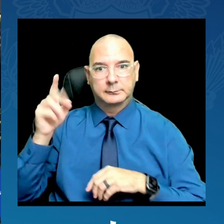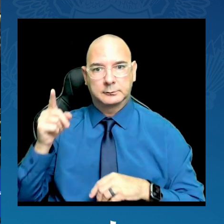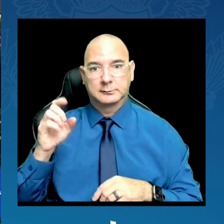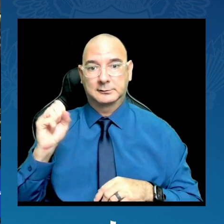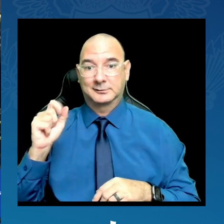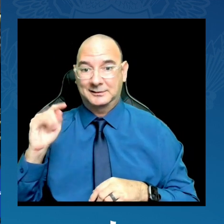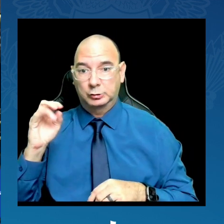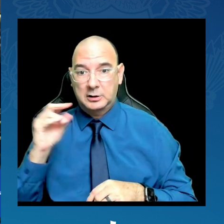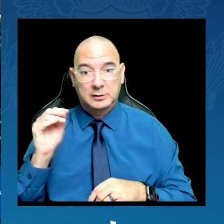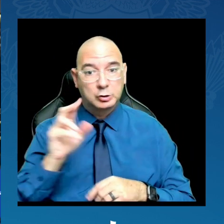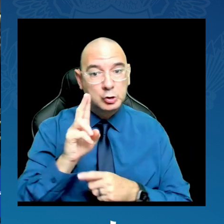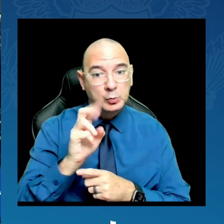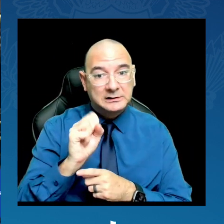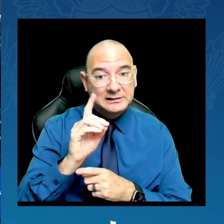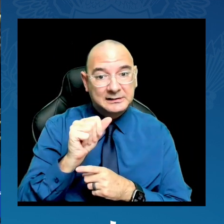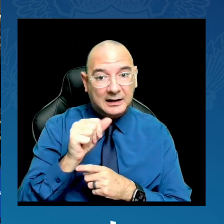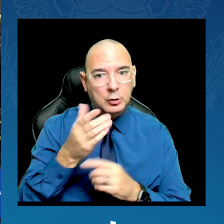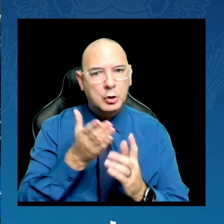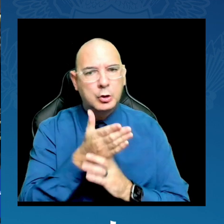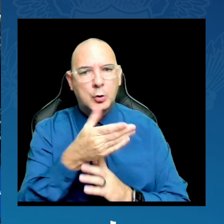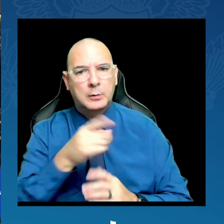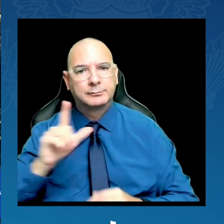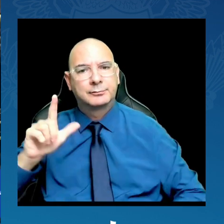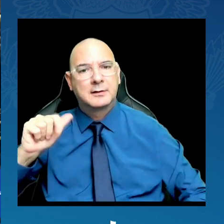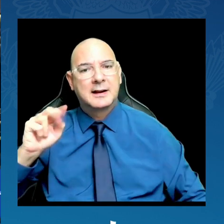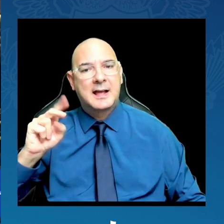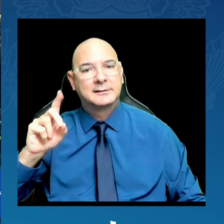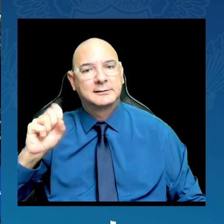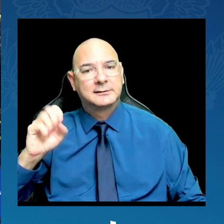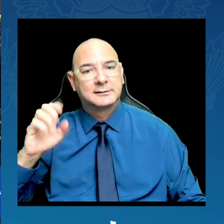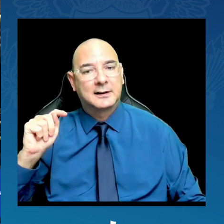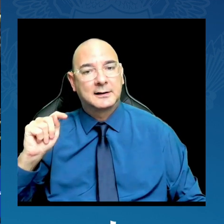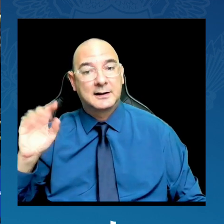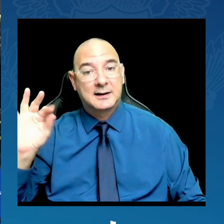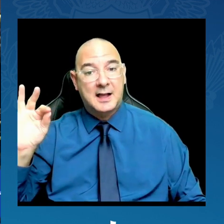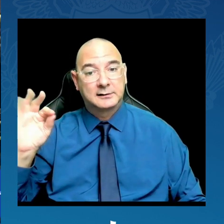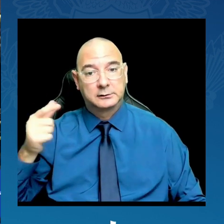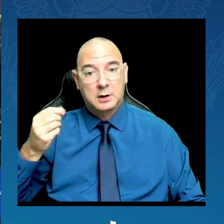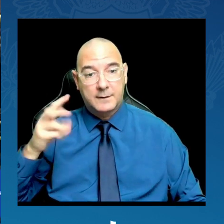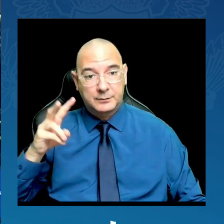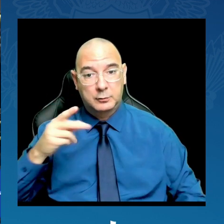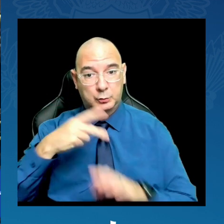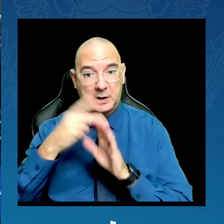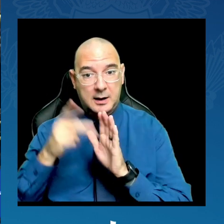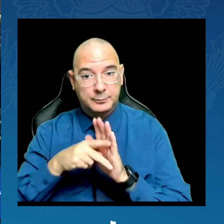Dove programs. Never without a website. The Vice President: Thank you.